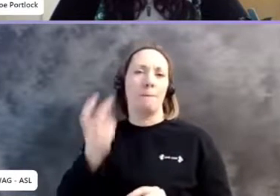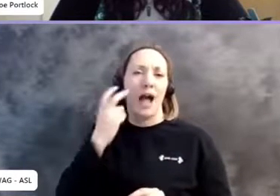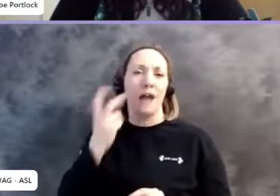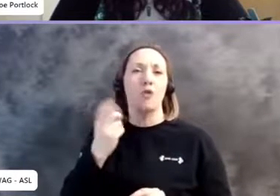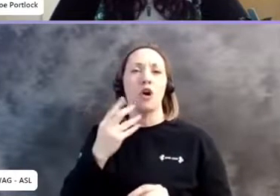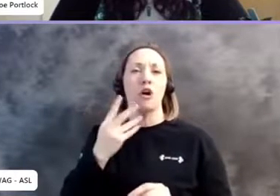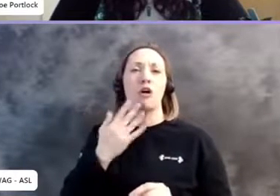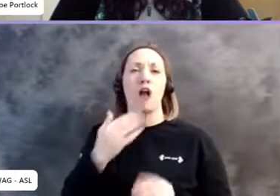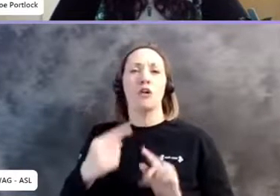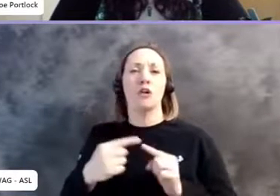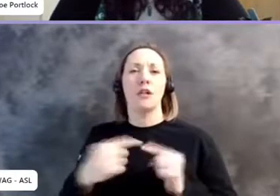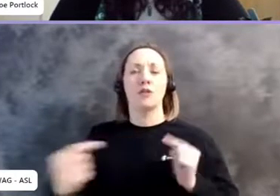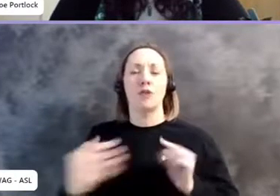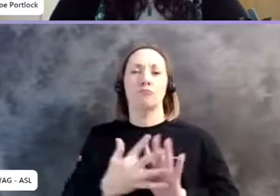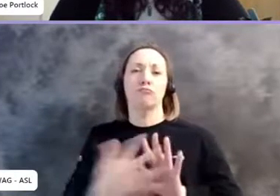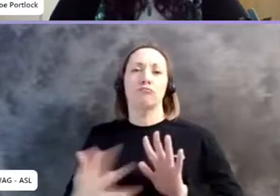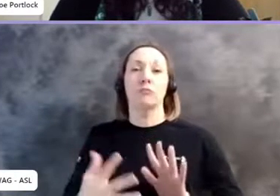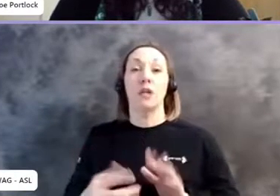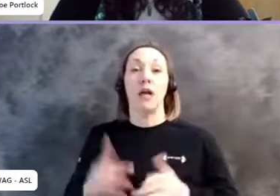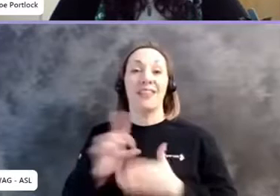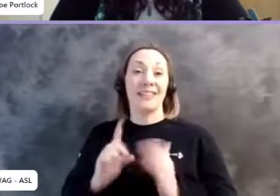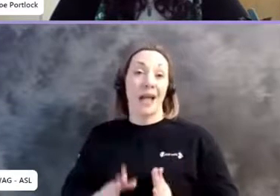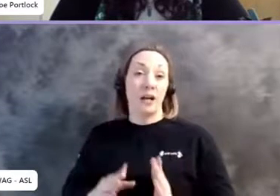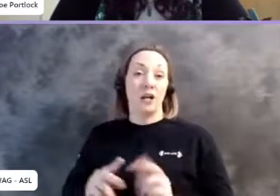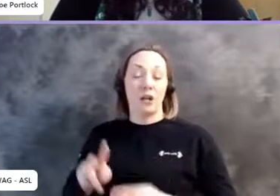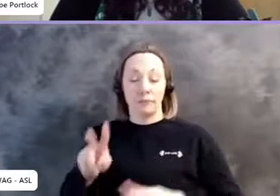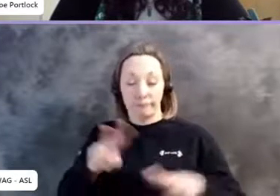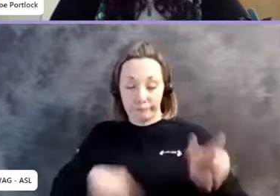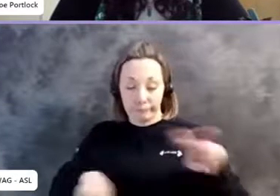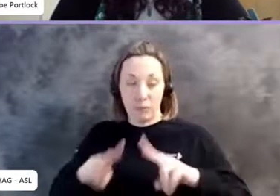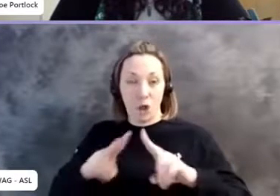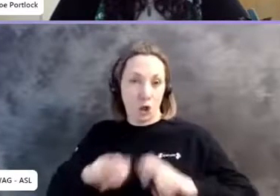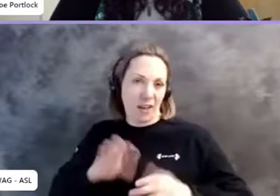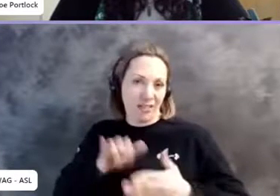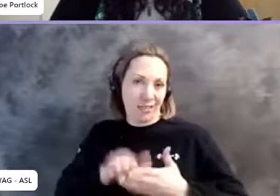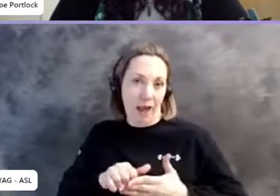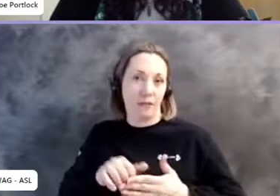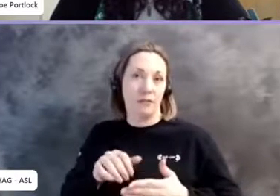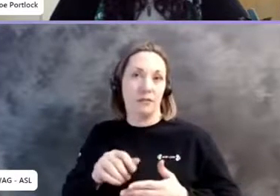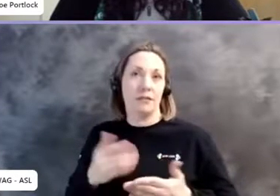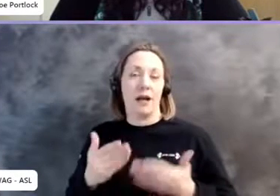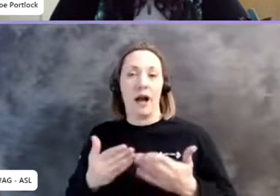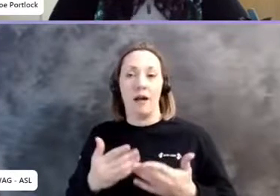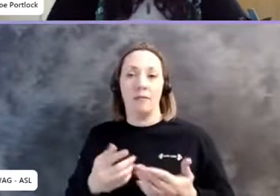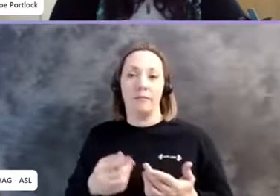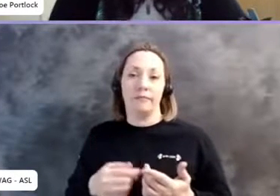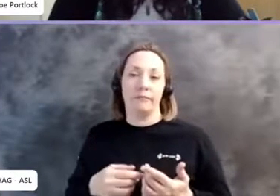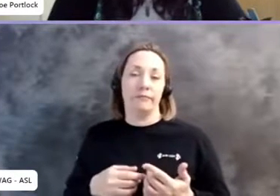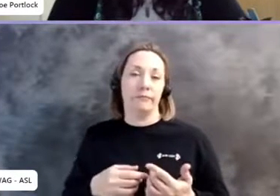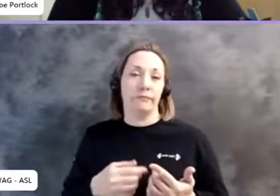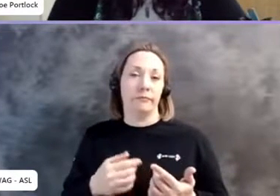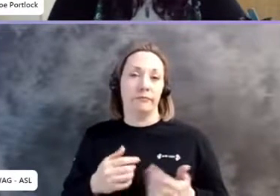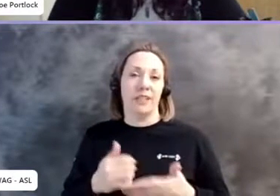properties. The designer made sure to test the colors for color blind madness and color contrast, the designer